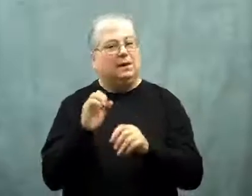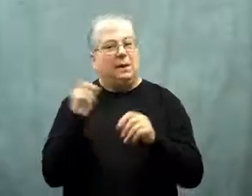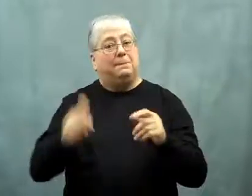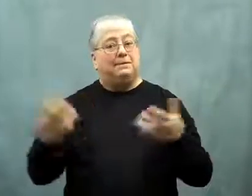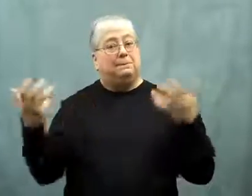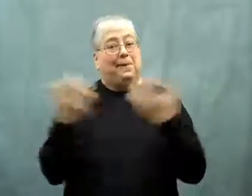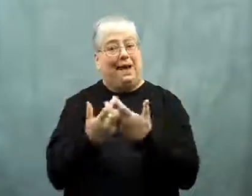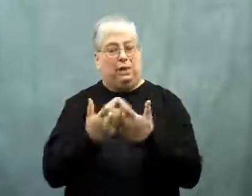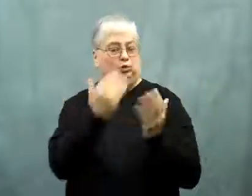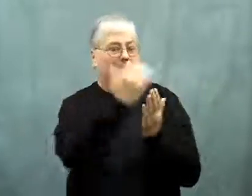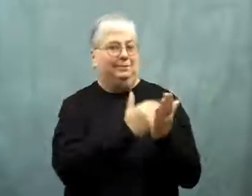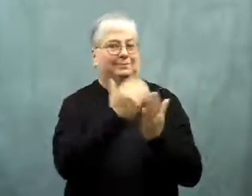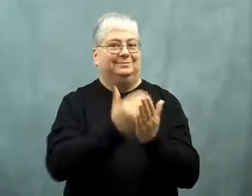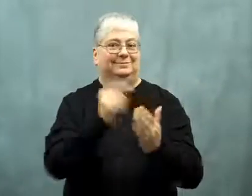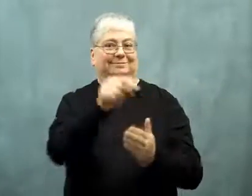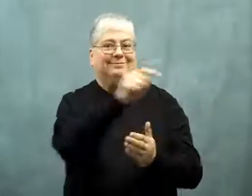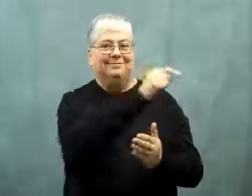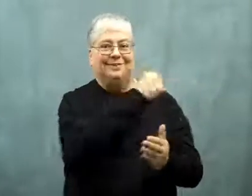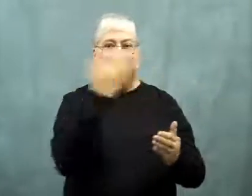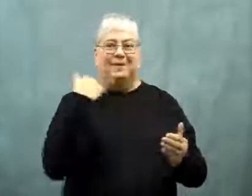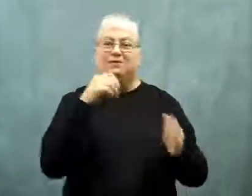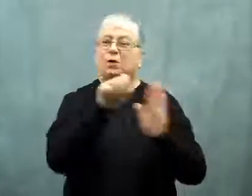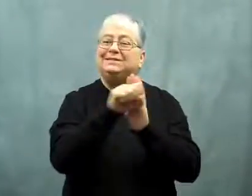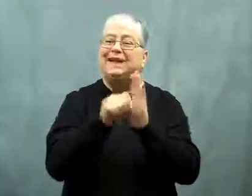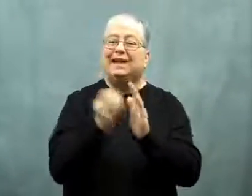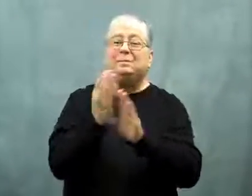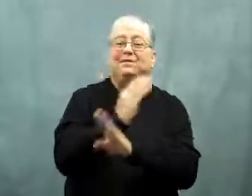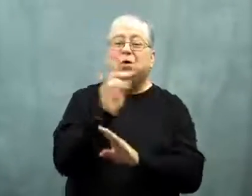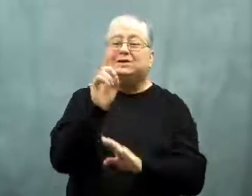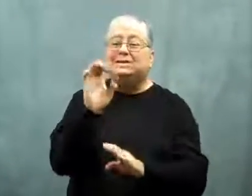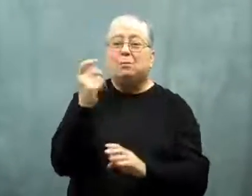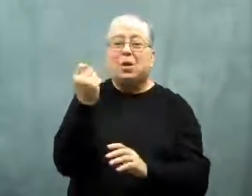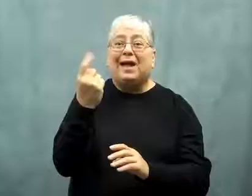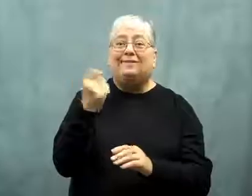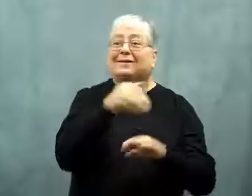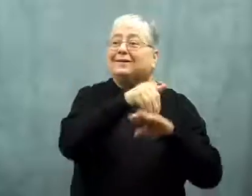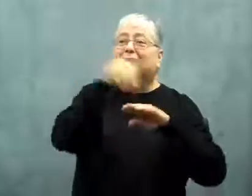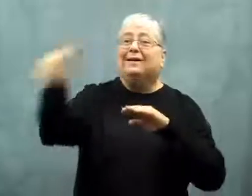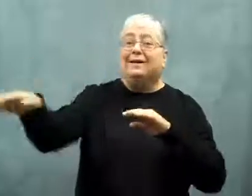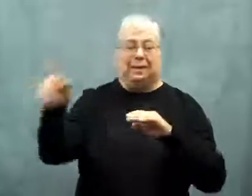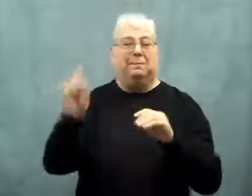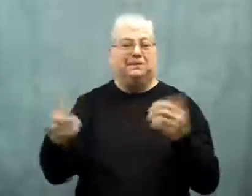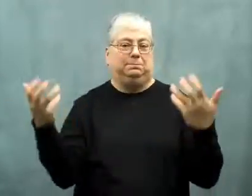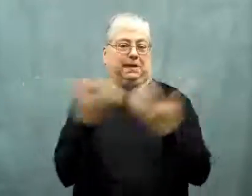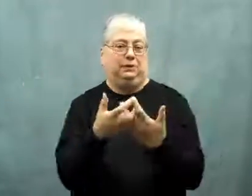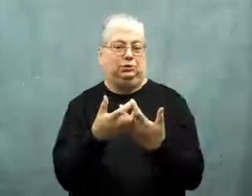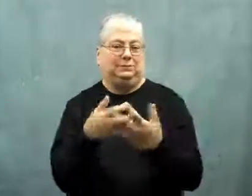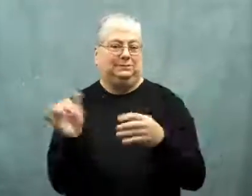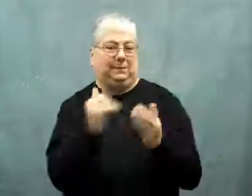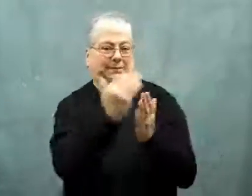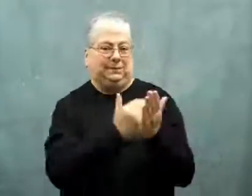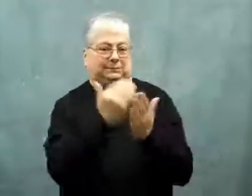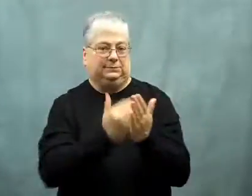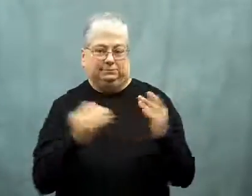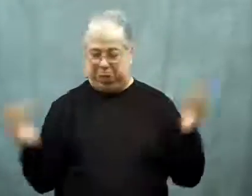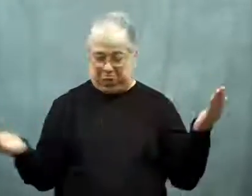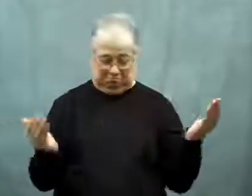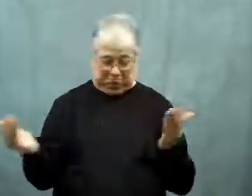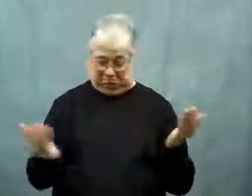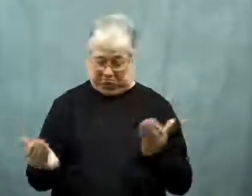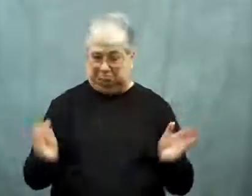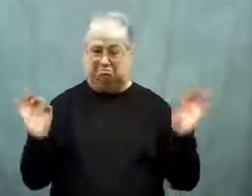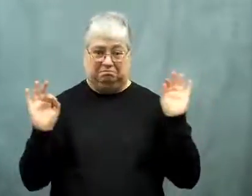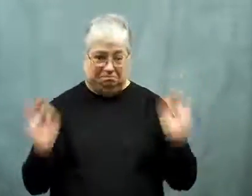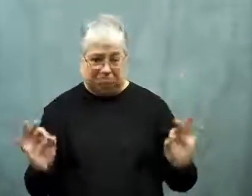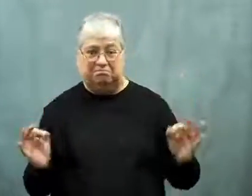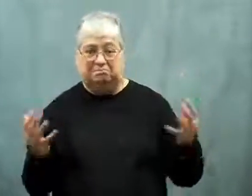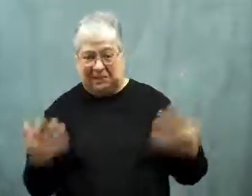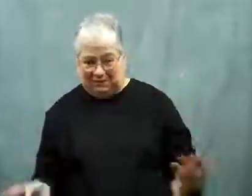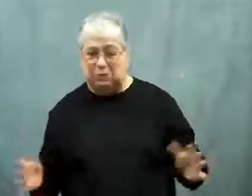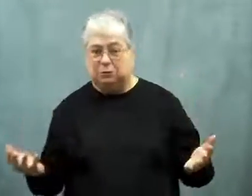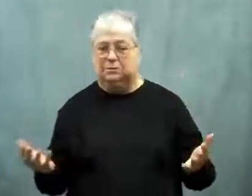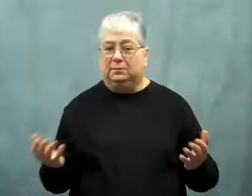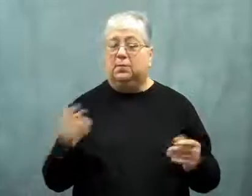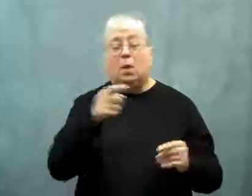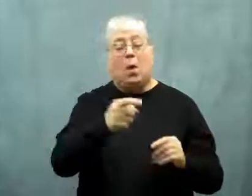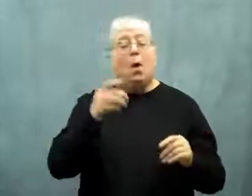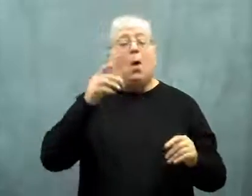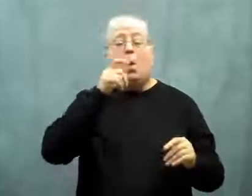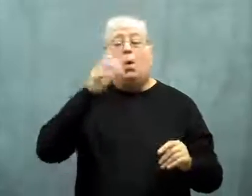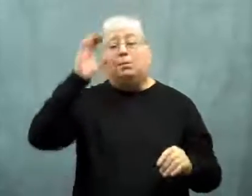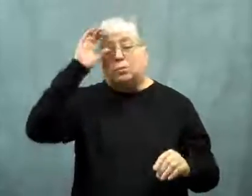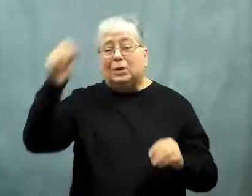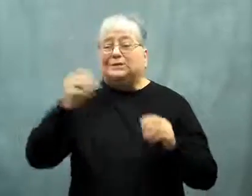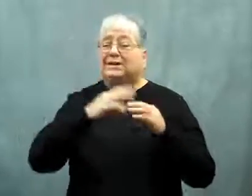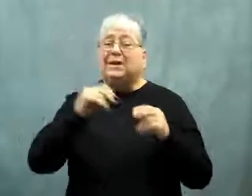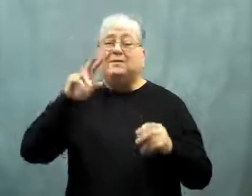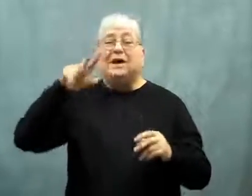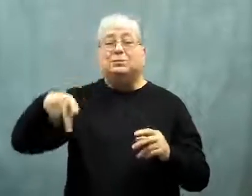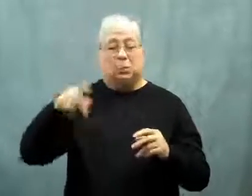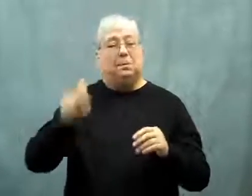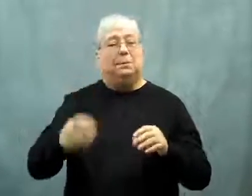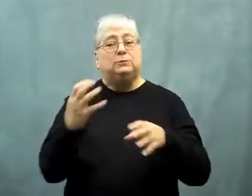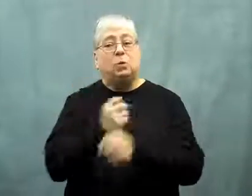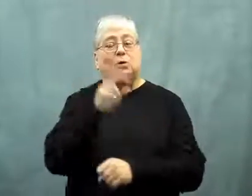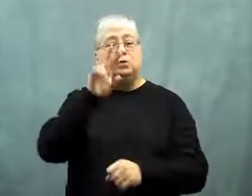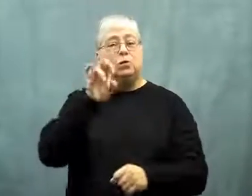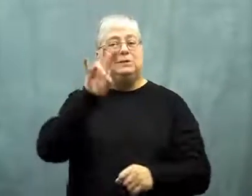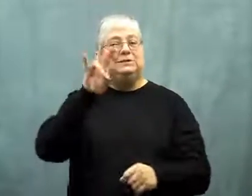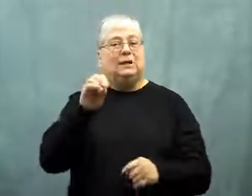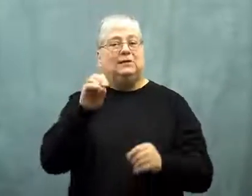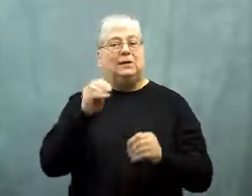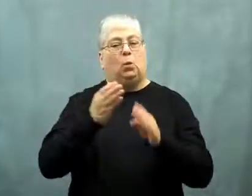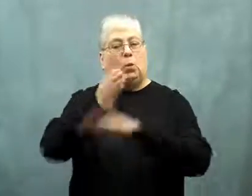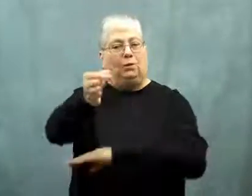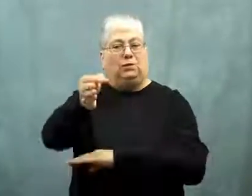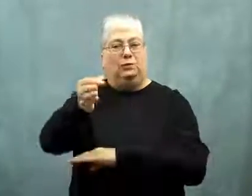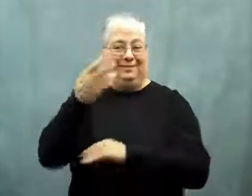They have to match the governor's certificates sent before December 11.